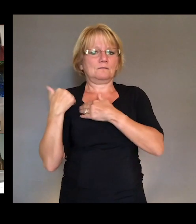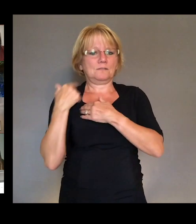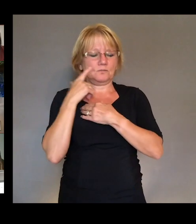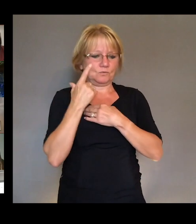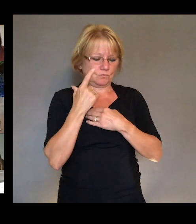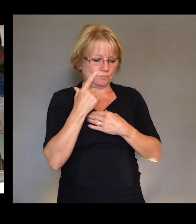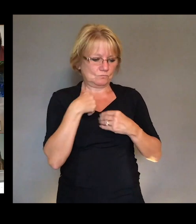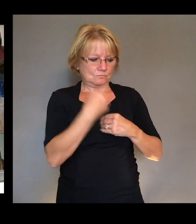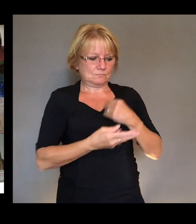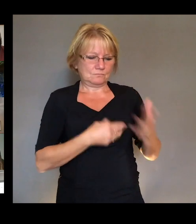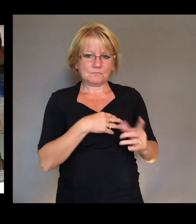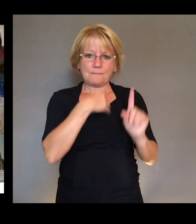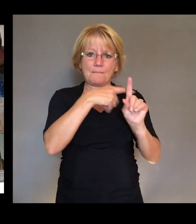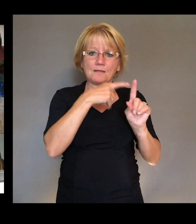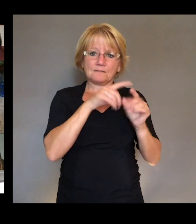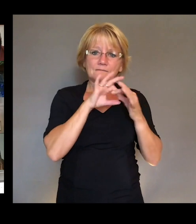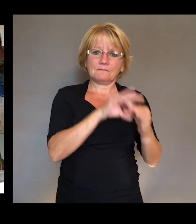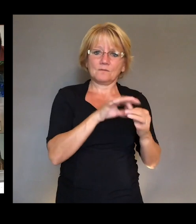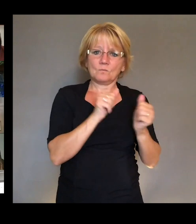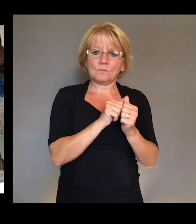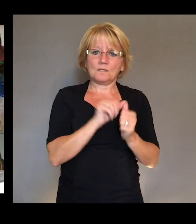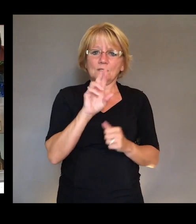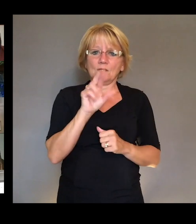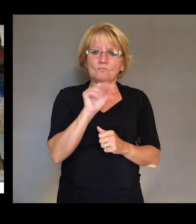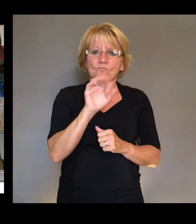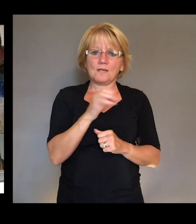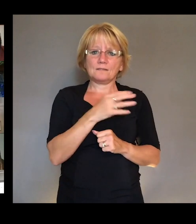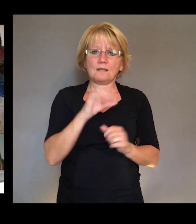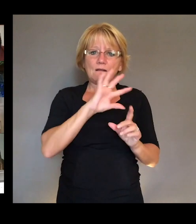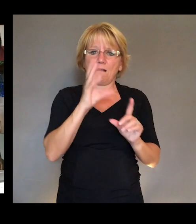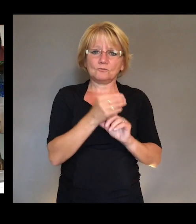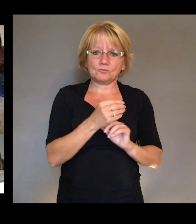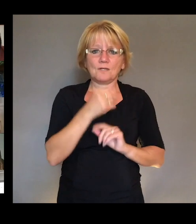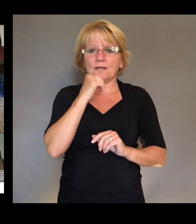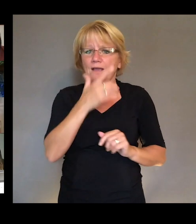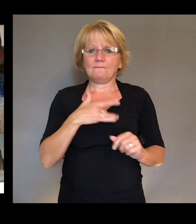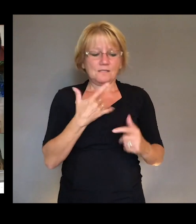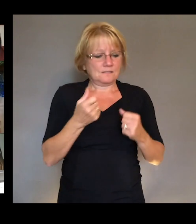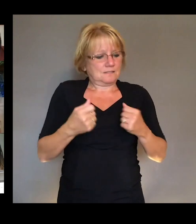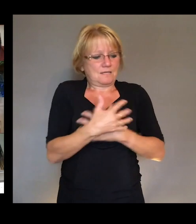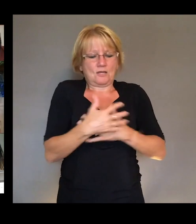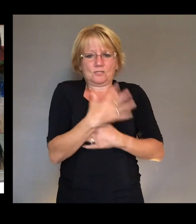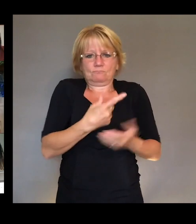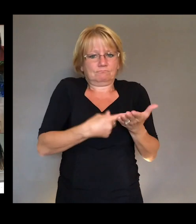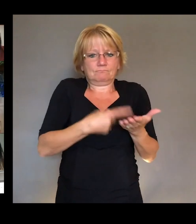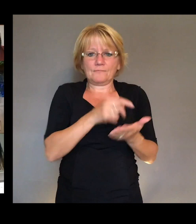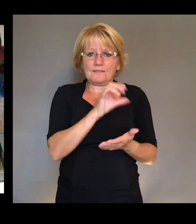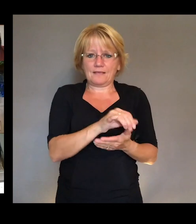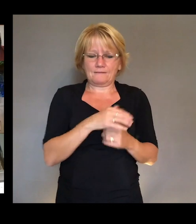and to create positive associations with race and culture, and to not be scared to have those conversations.